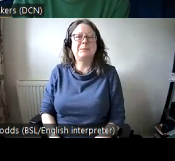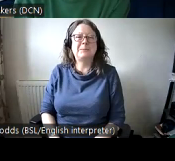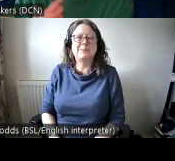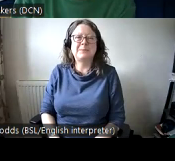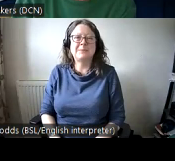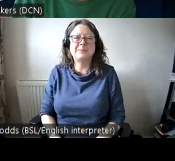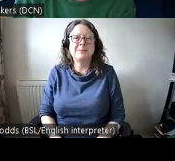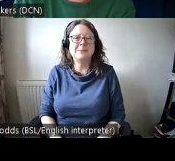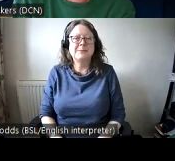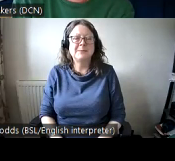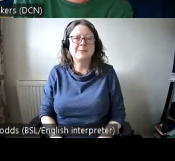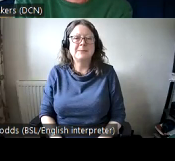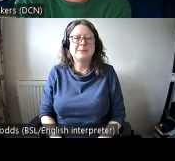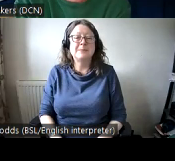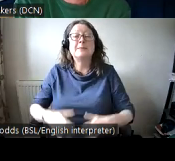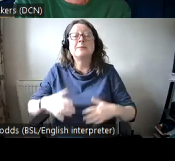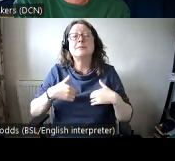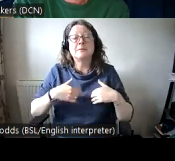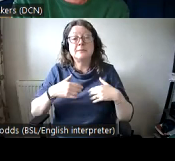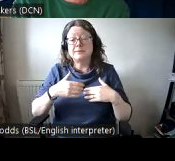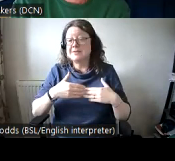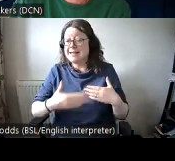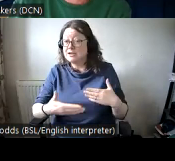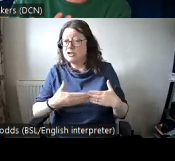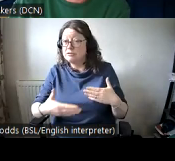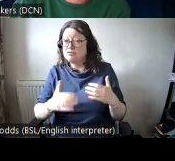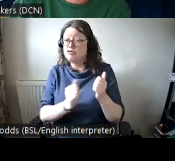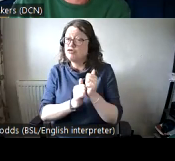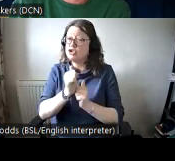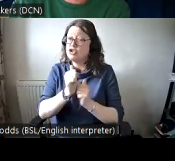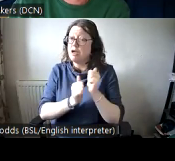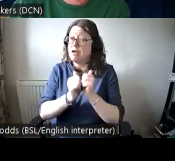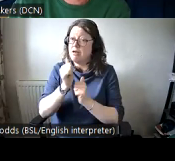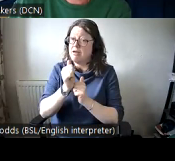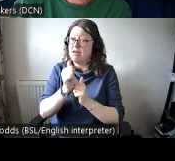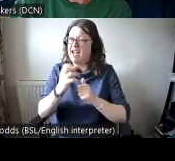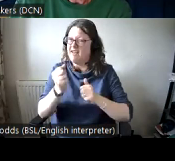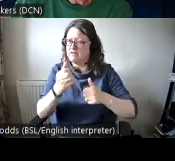The way I've structured this session is in a few different sections.